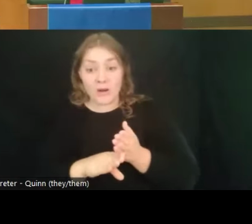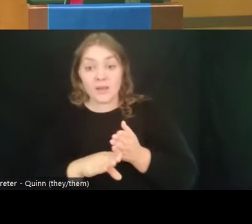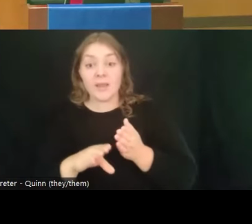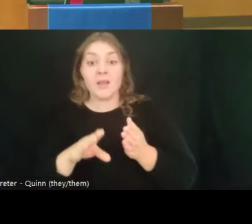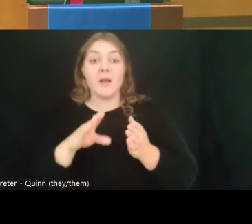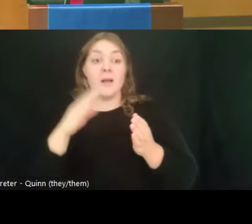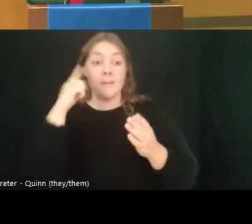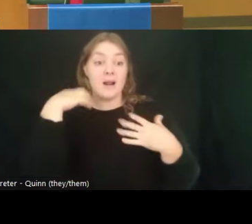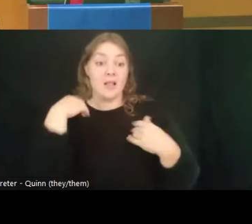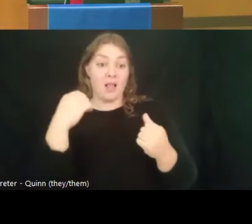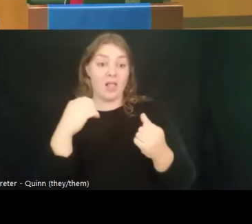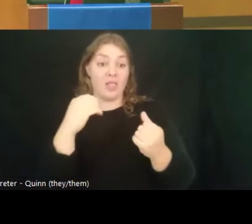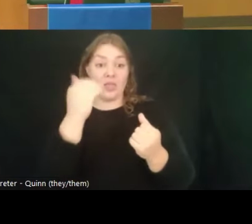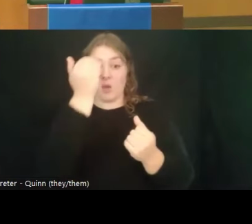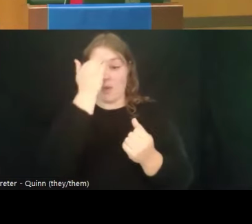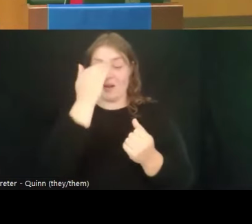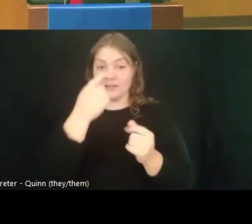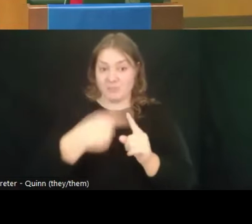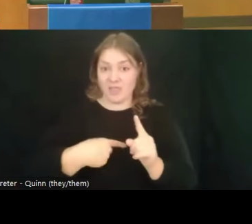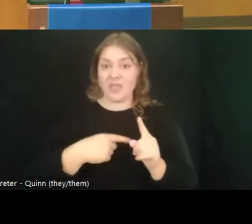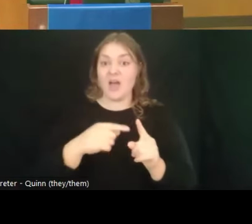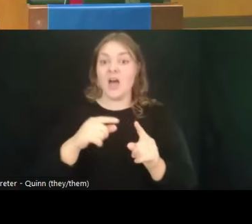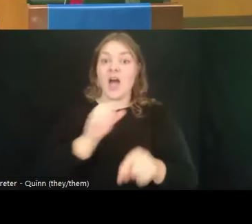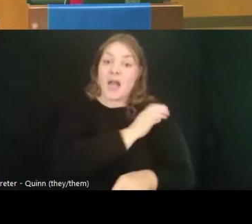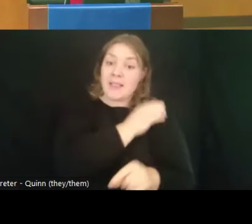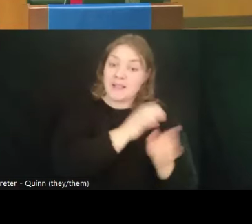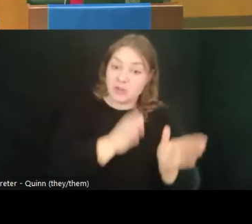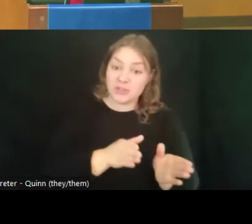gathered together clinicians of color staff of color were gathered together and we will have